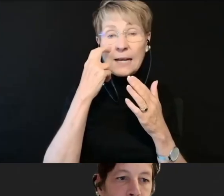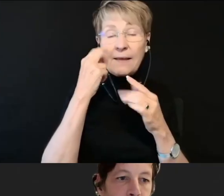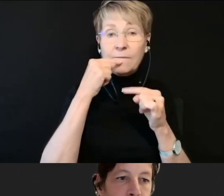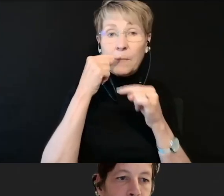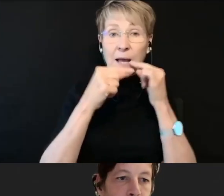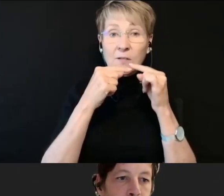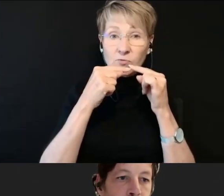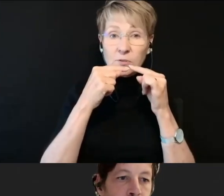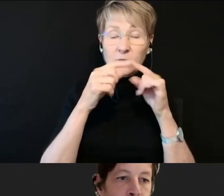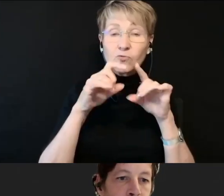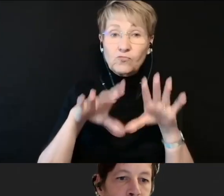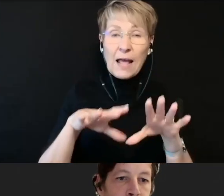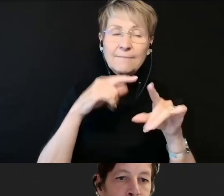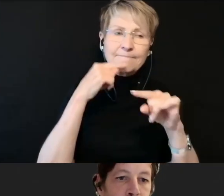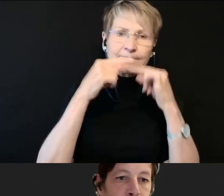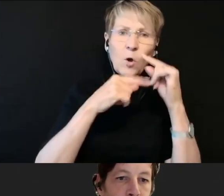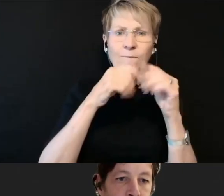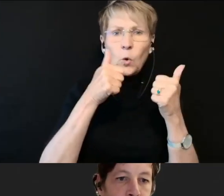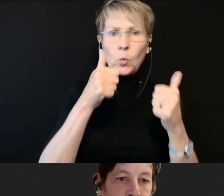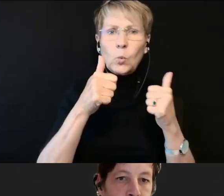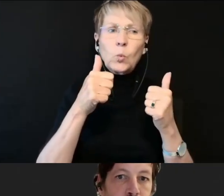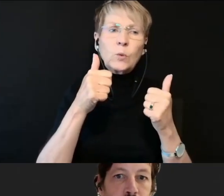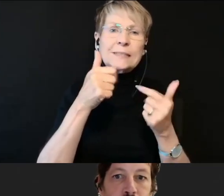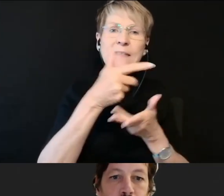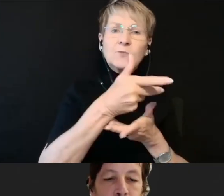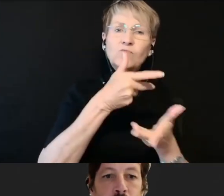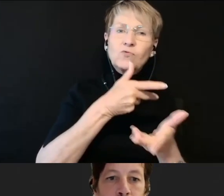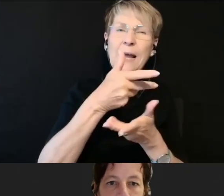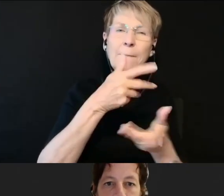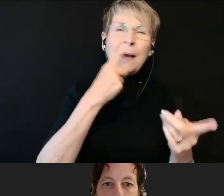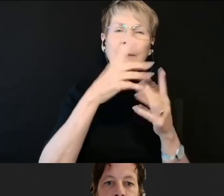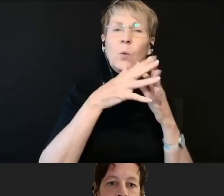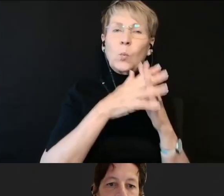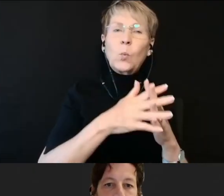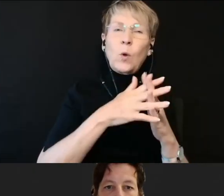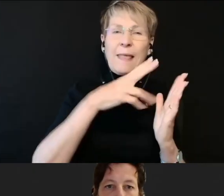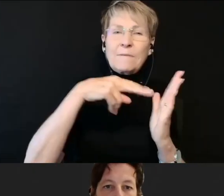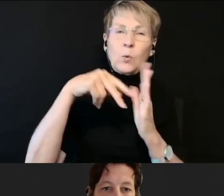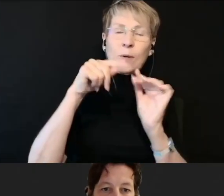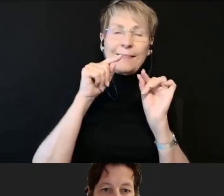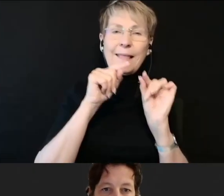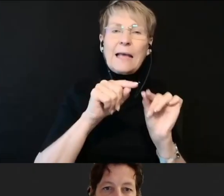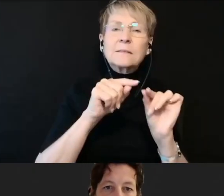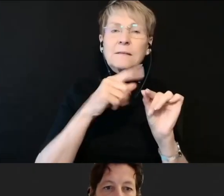interactions and attunement and that might be a really great place to go to get more information